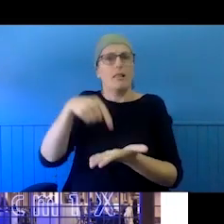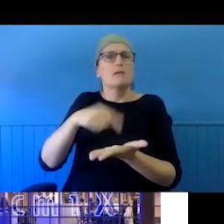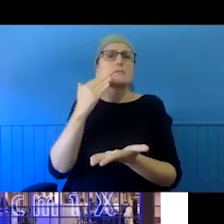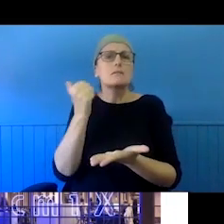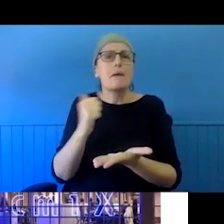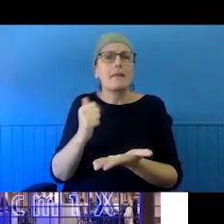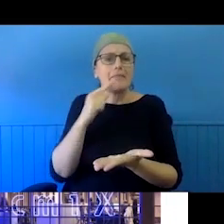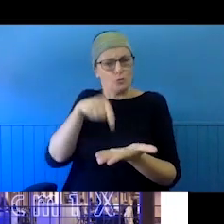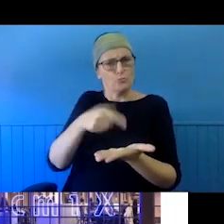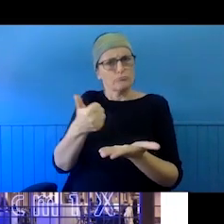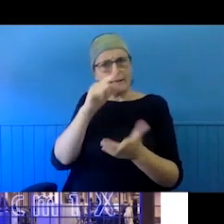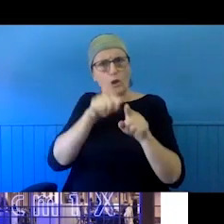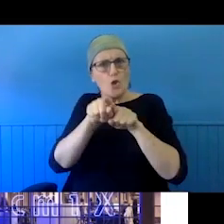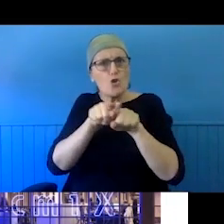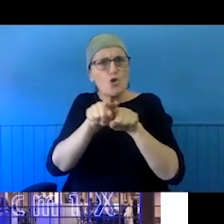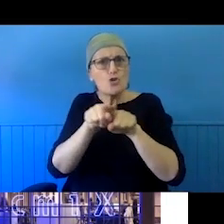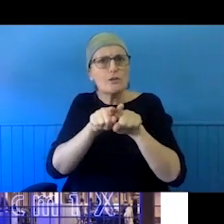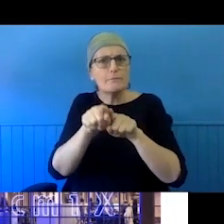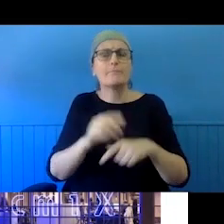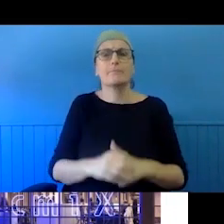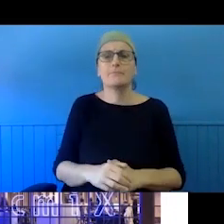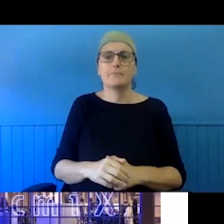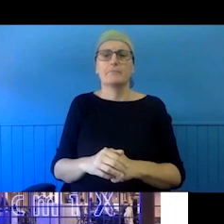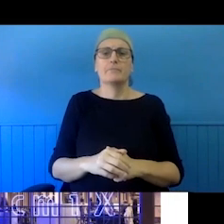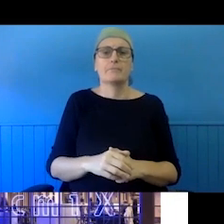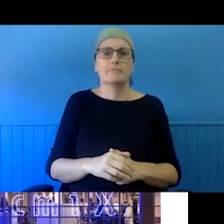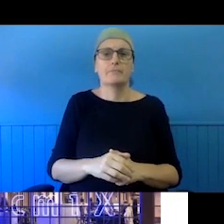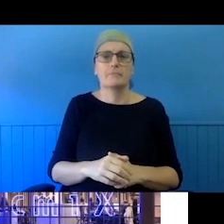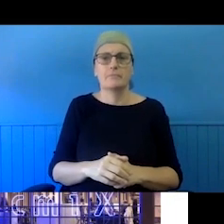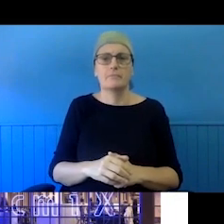little bit of context. I want to start by getting people to